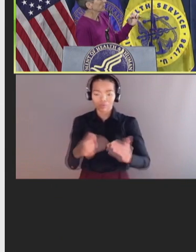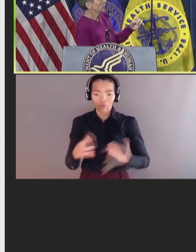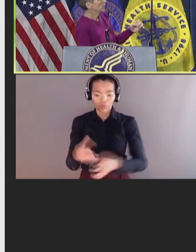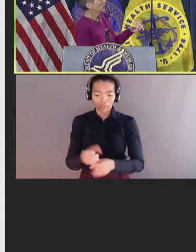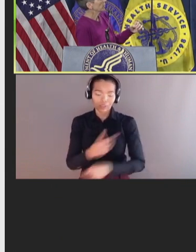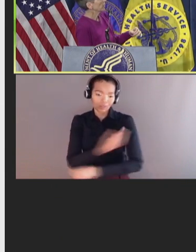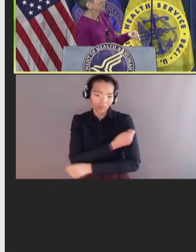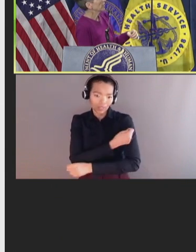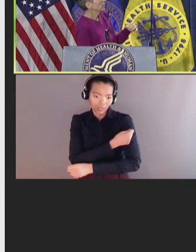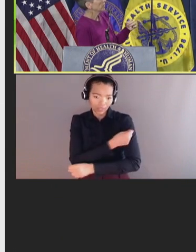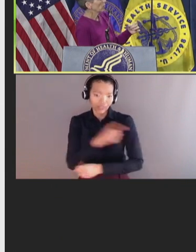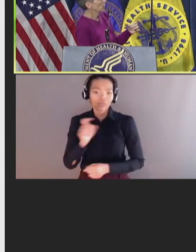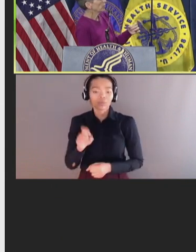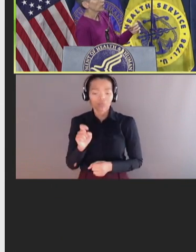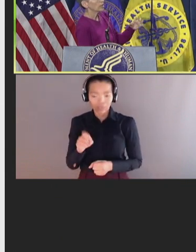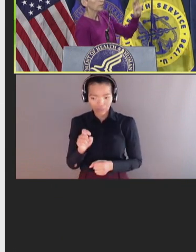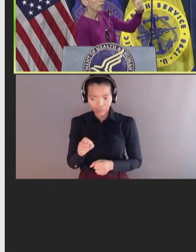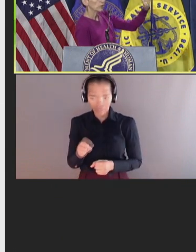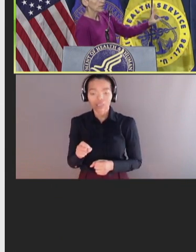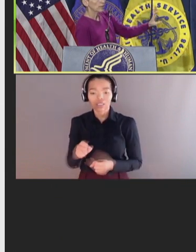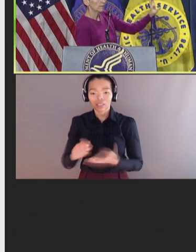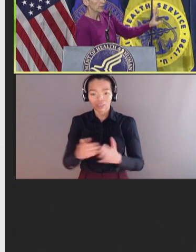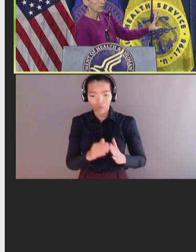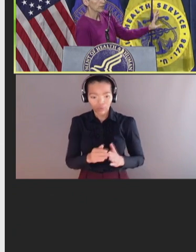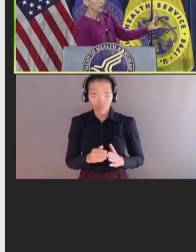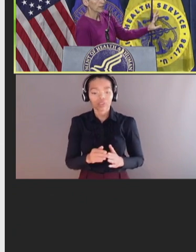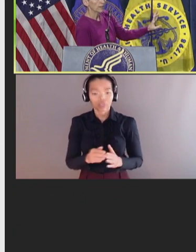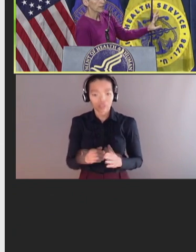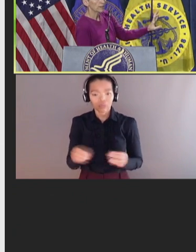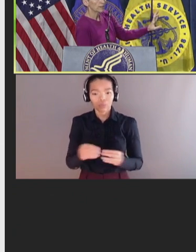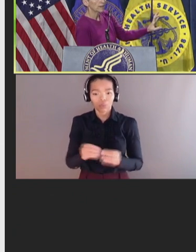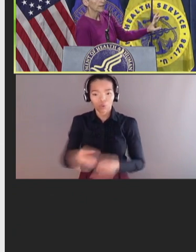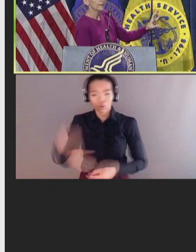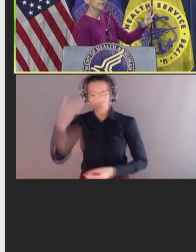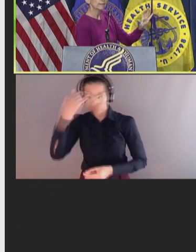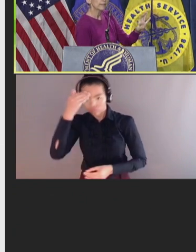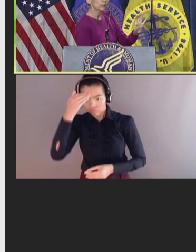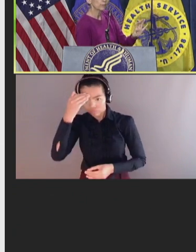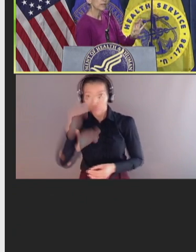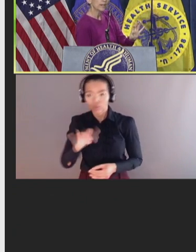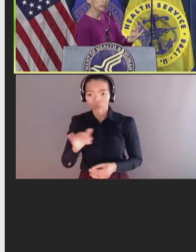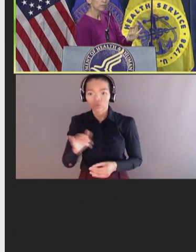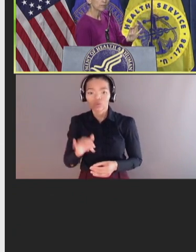community knowledge in both the intervention design and then in the interpretation of the